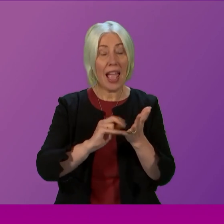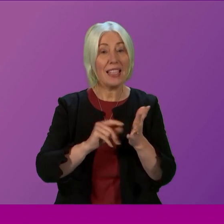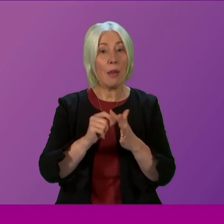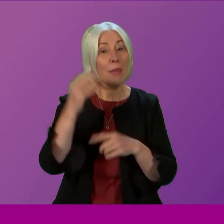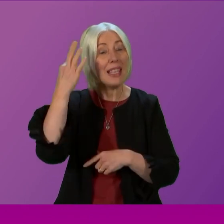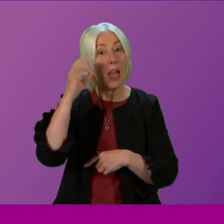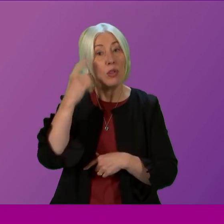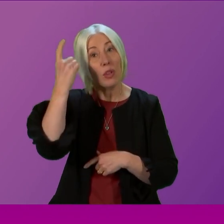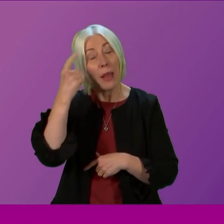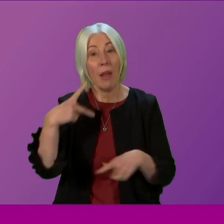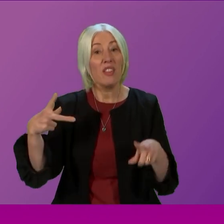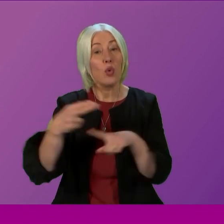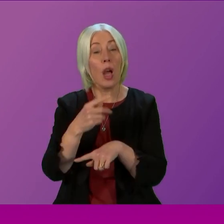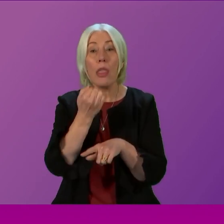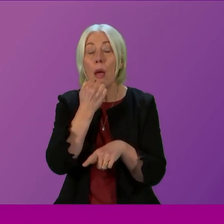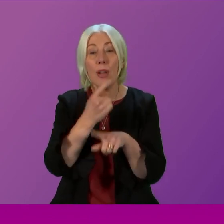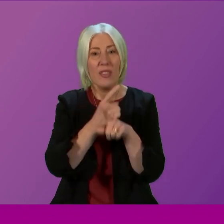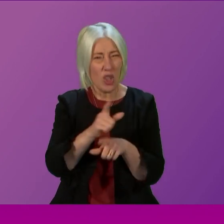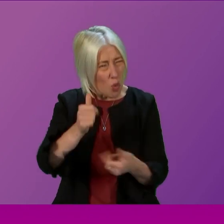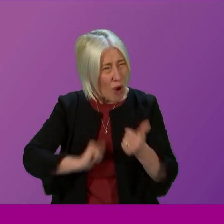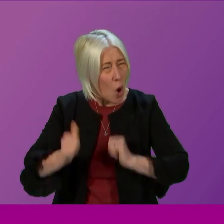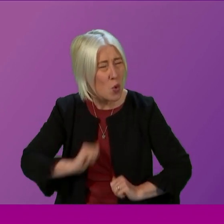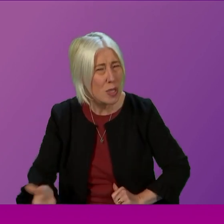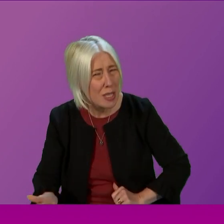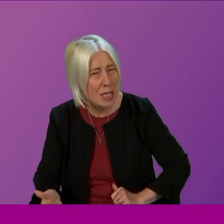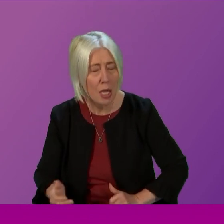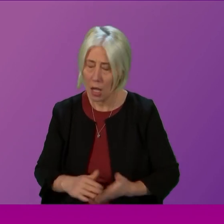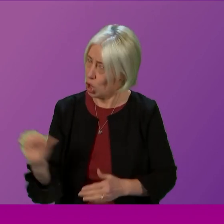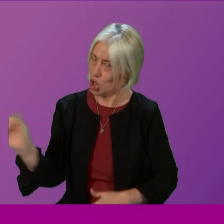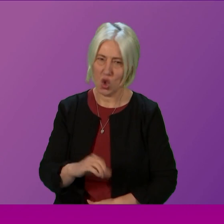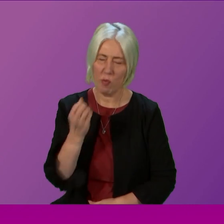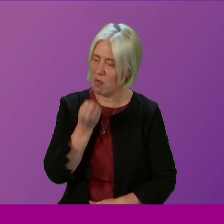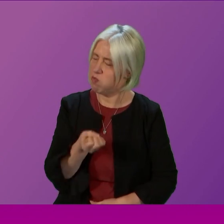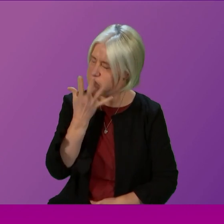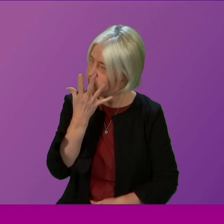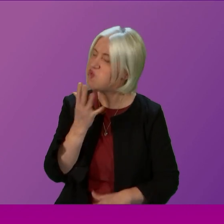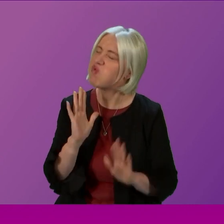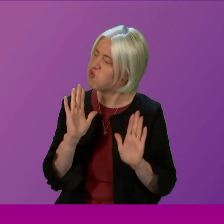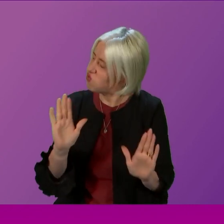teacher numbers. She is proud of that. She should be embarrassed if not disgraced.